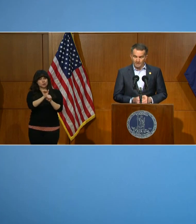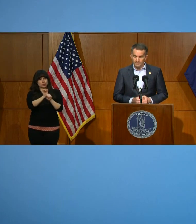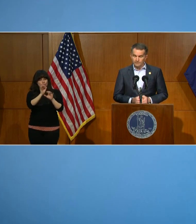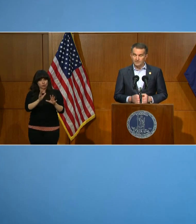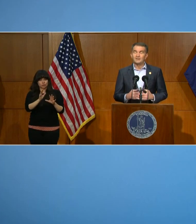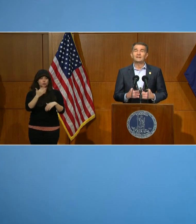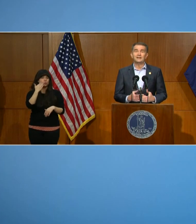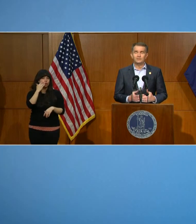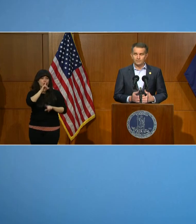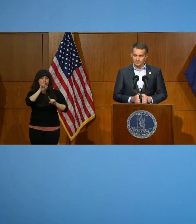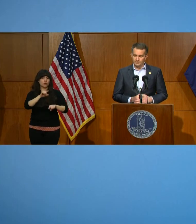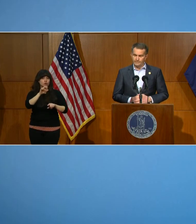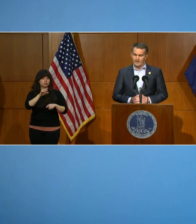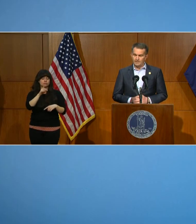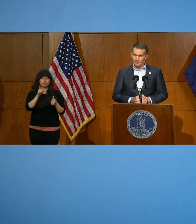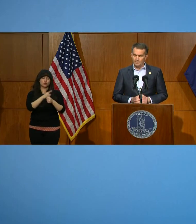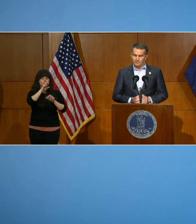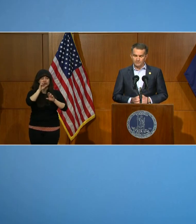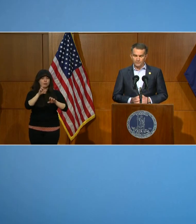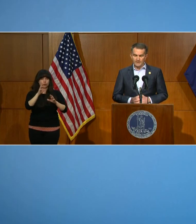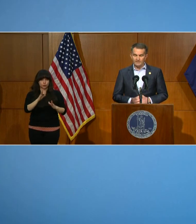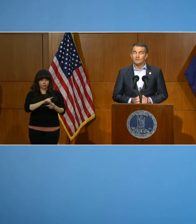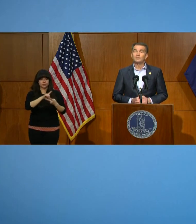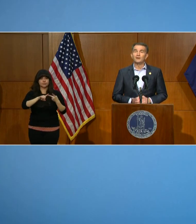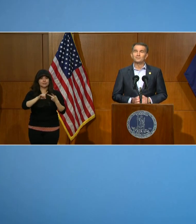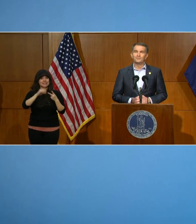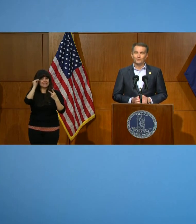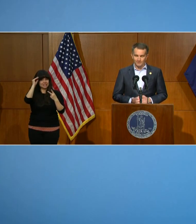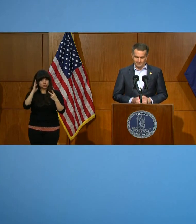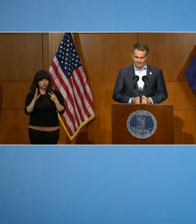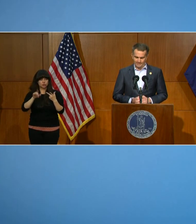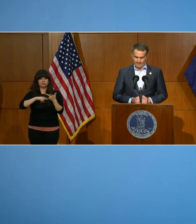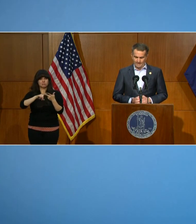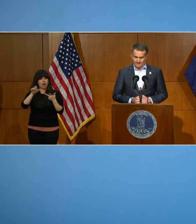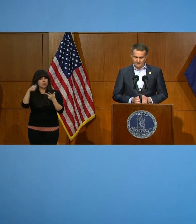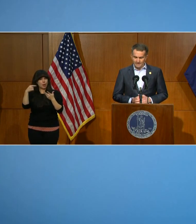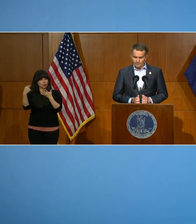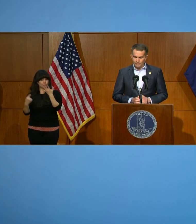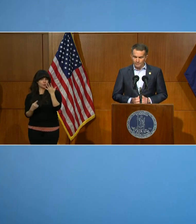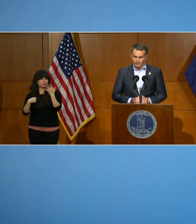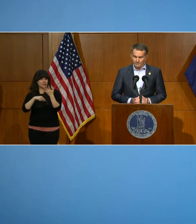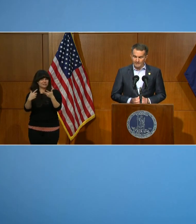THIS LIST OF FRONTLINE ITS CENTRAL WORKERS BEFORE ITS FIRST RESPONDERS, TEACHERS AND